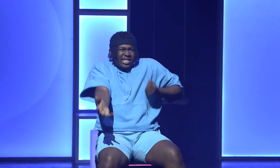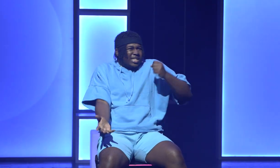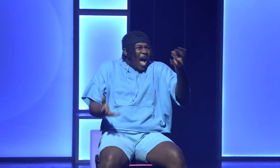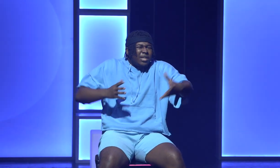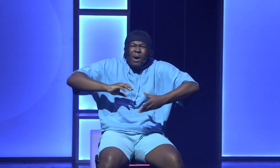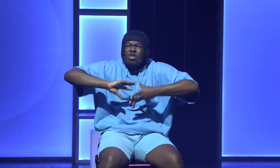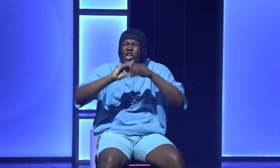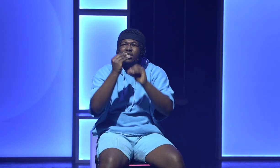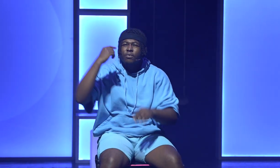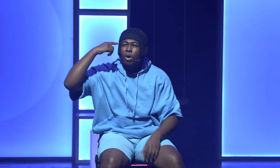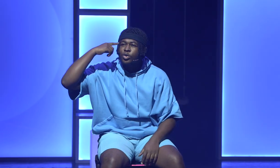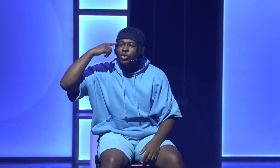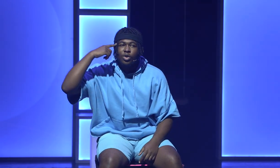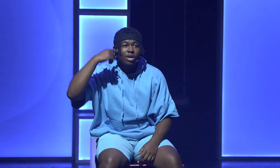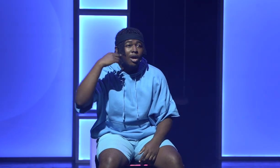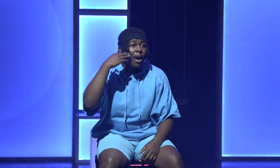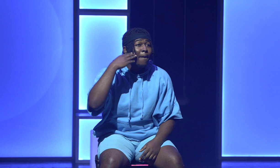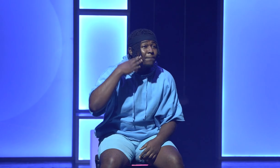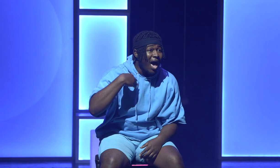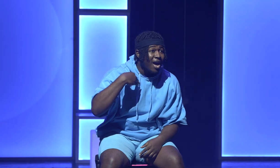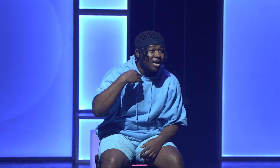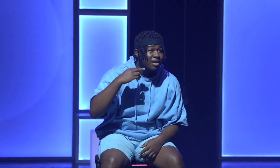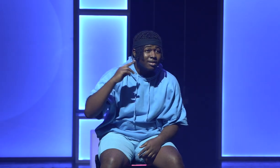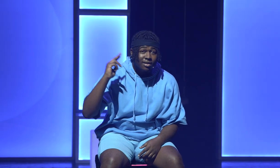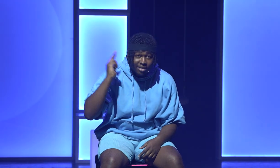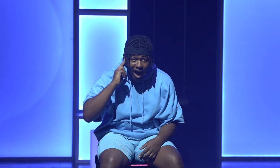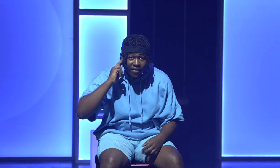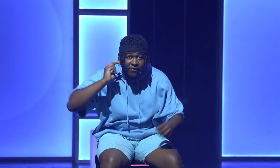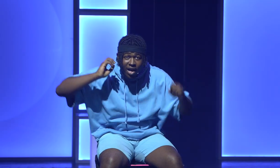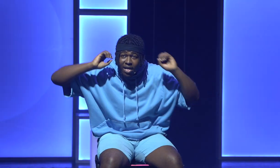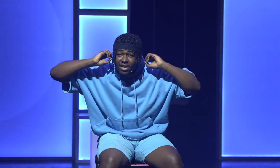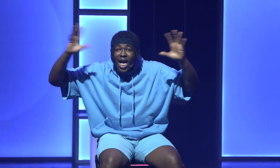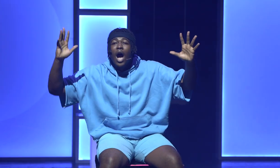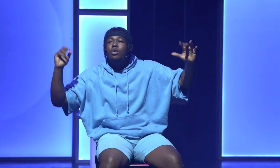exercising my creative muscle. Black, Deaf, loud and proud. I'm like a cat that